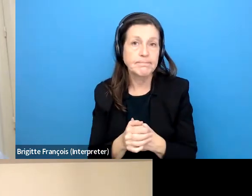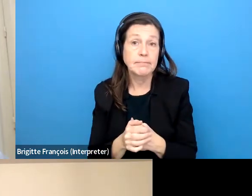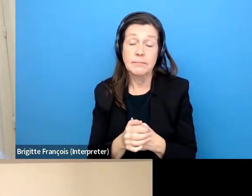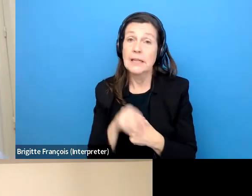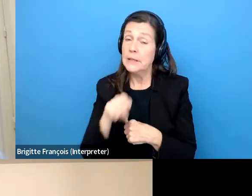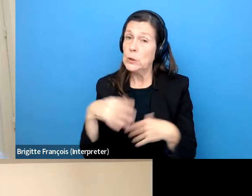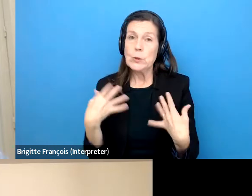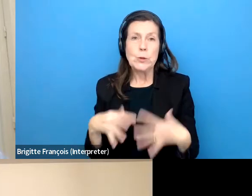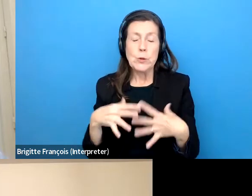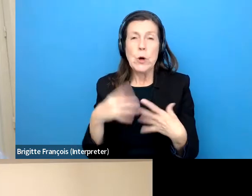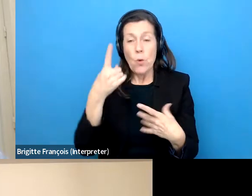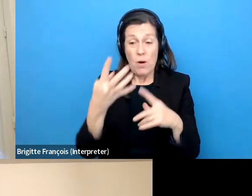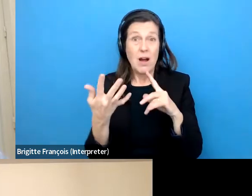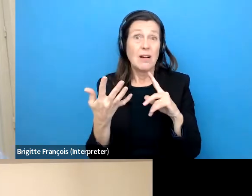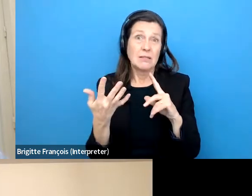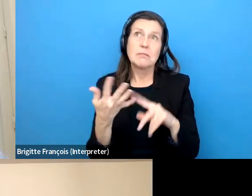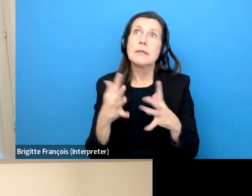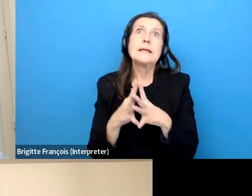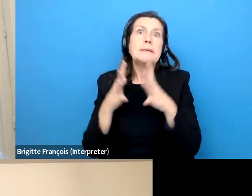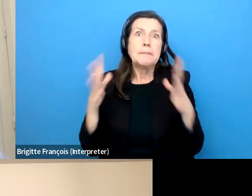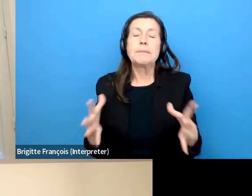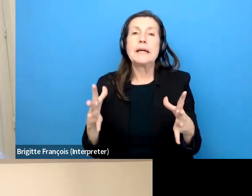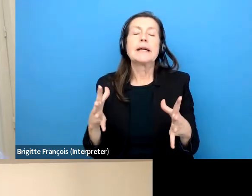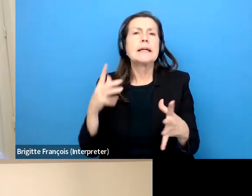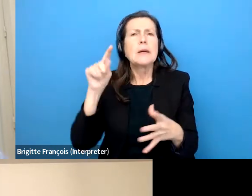especially for sexual purposes is the demand side.